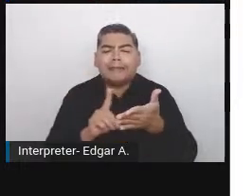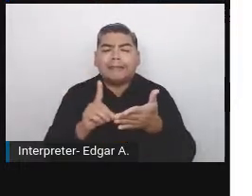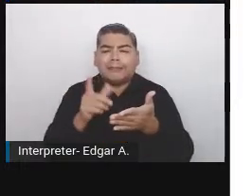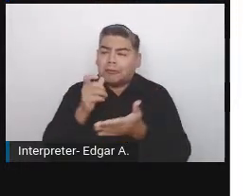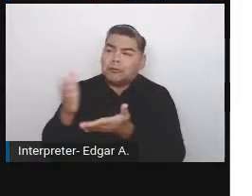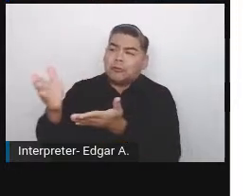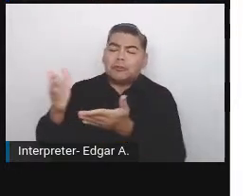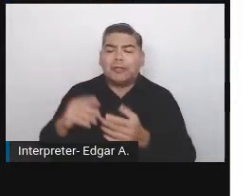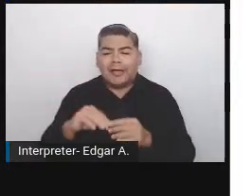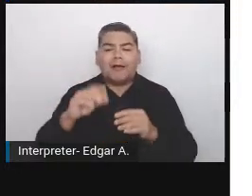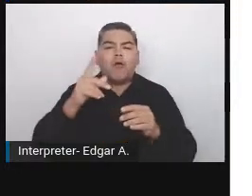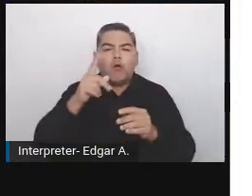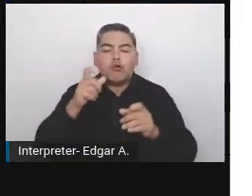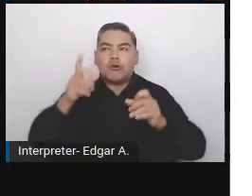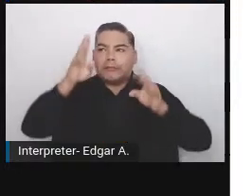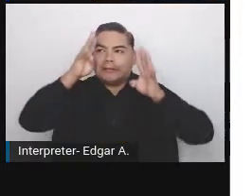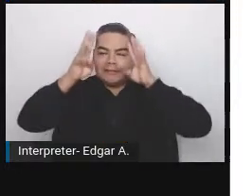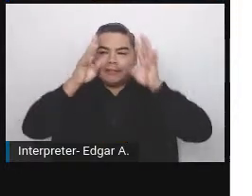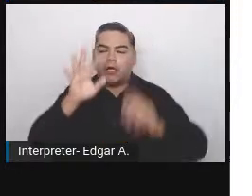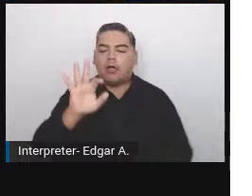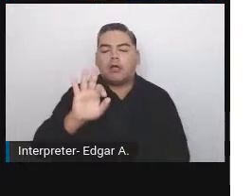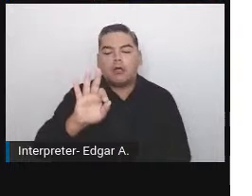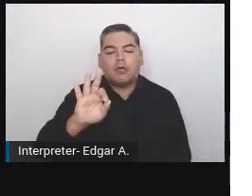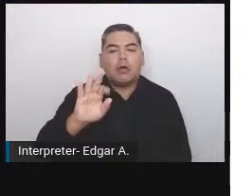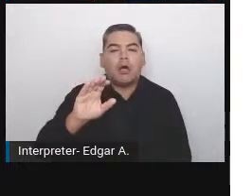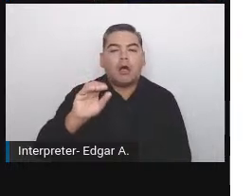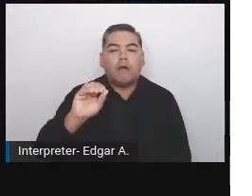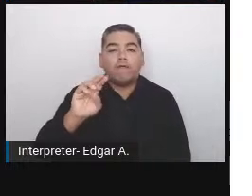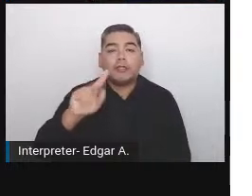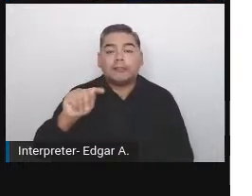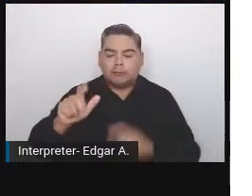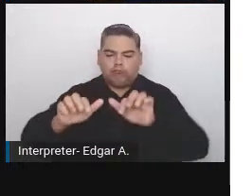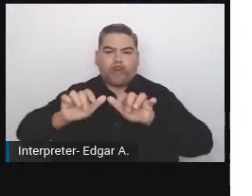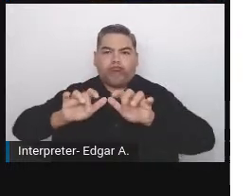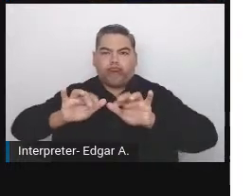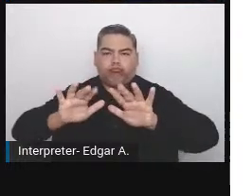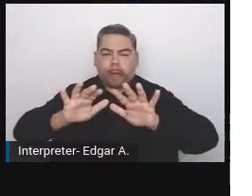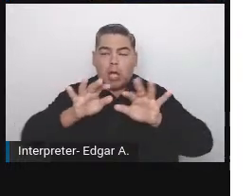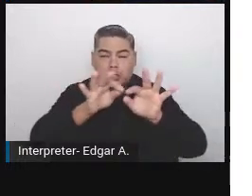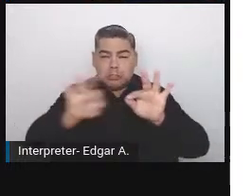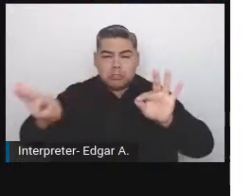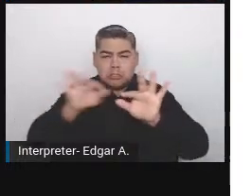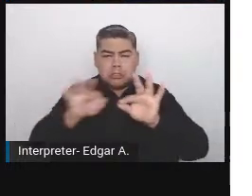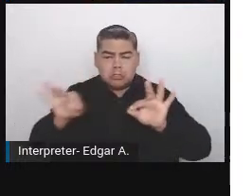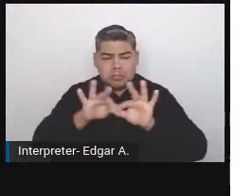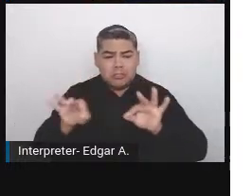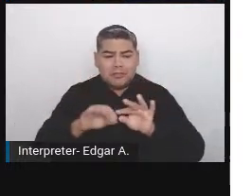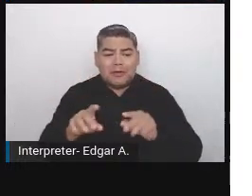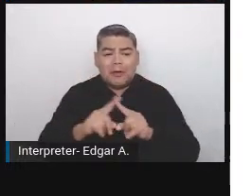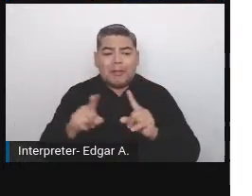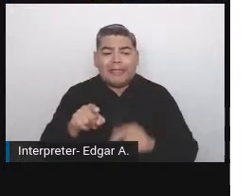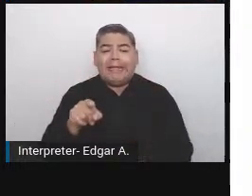that I brought here today on what we thought about on designing this was our typography and font.